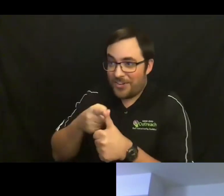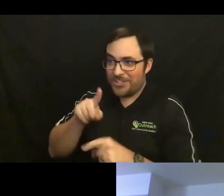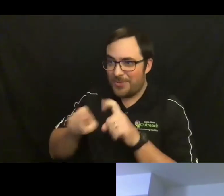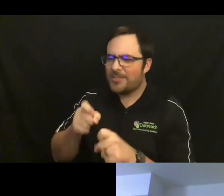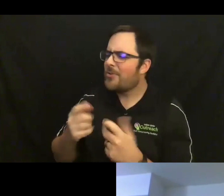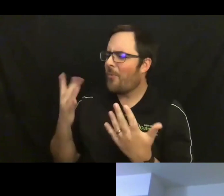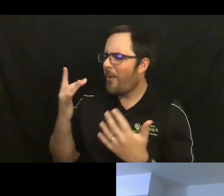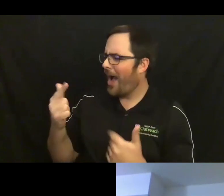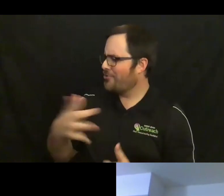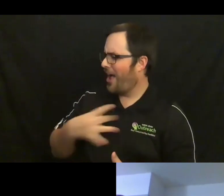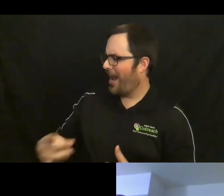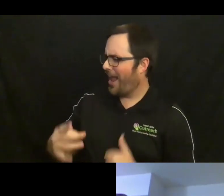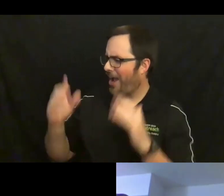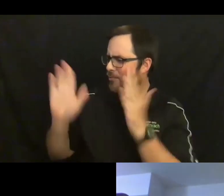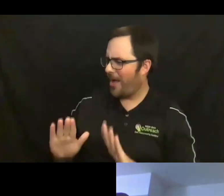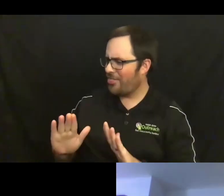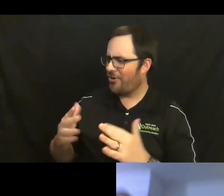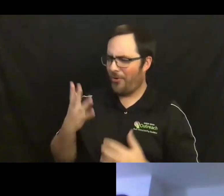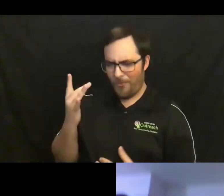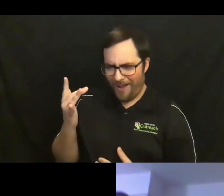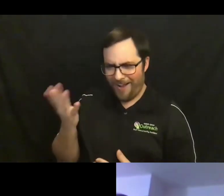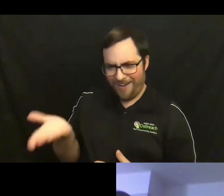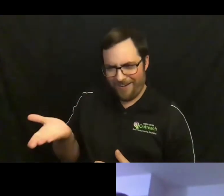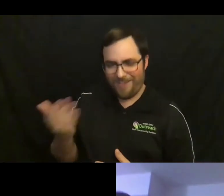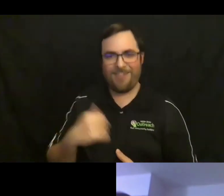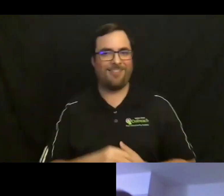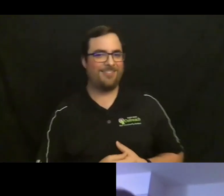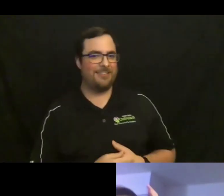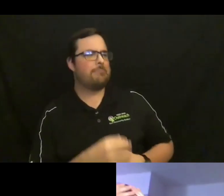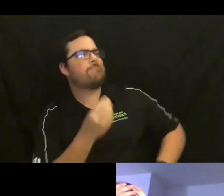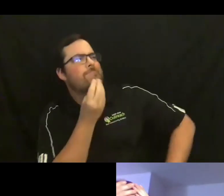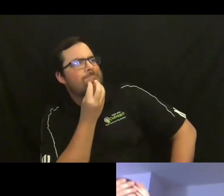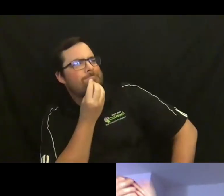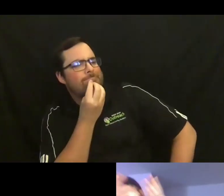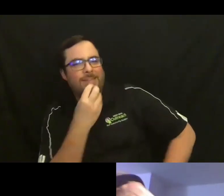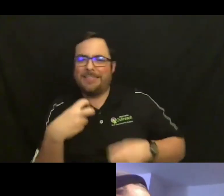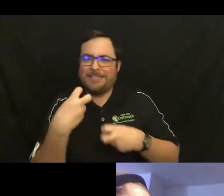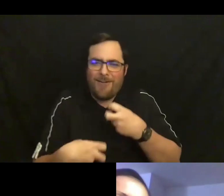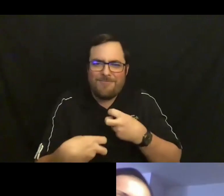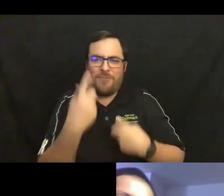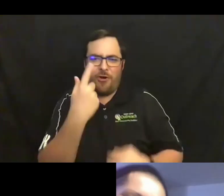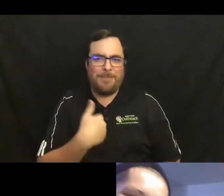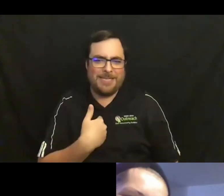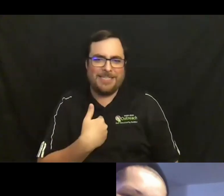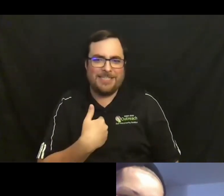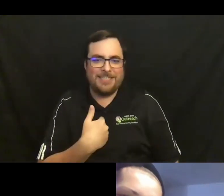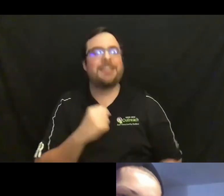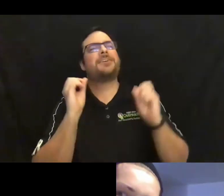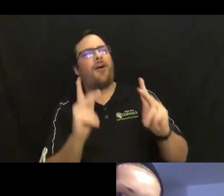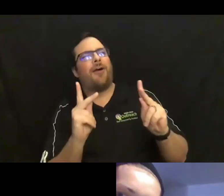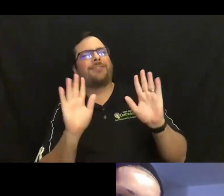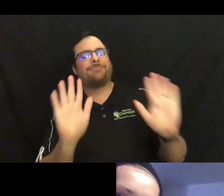the weather? Gavin: Hmm..this is a tough one! Okay. I actually